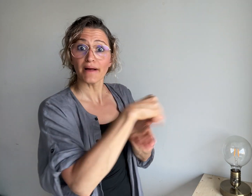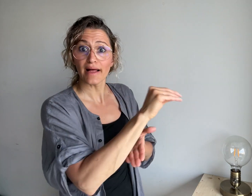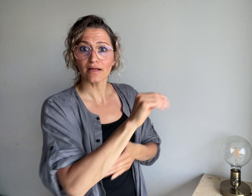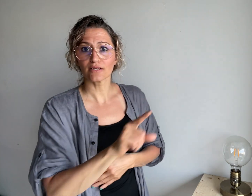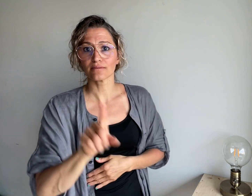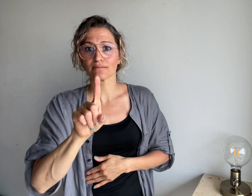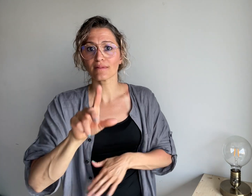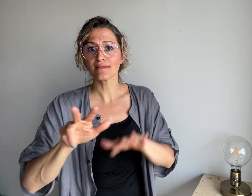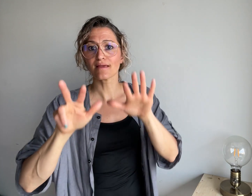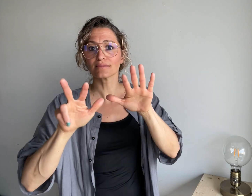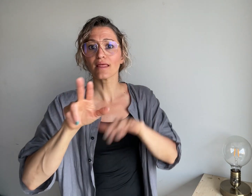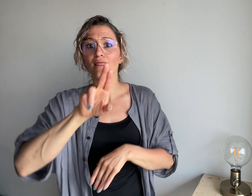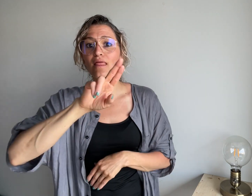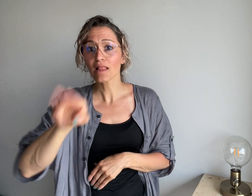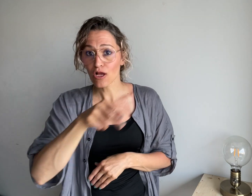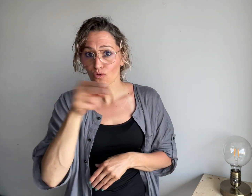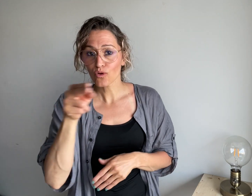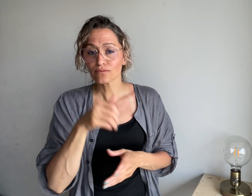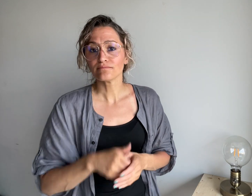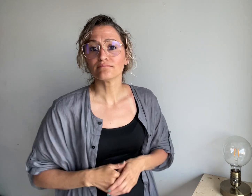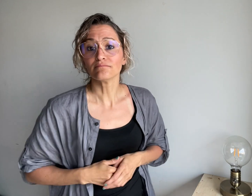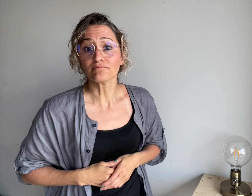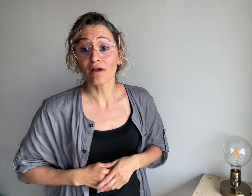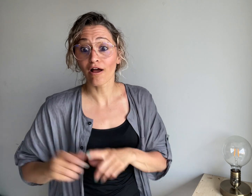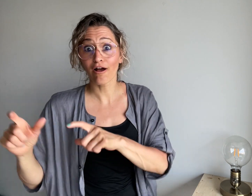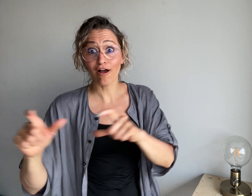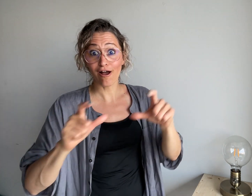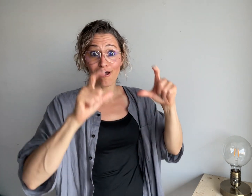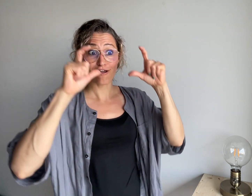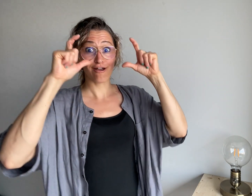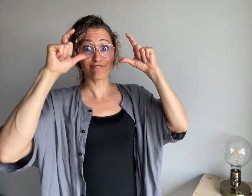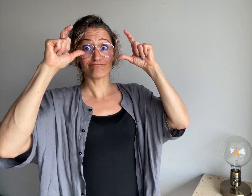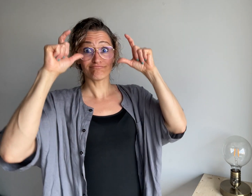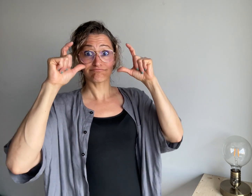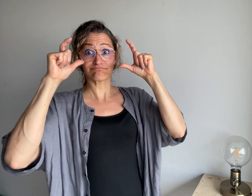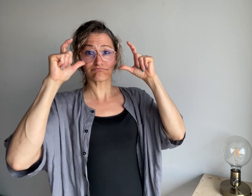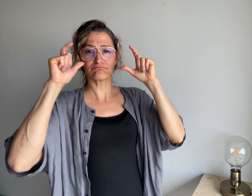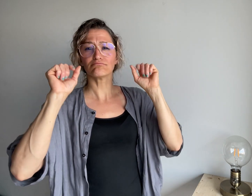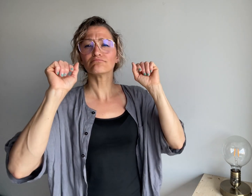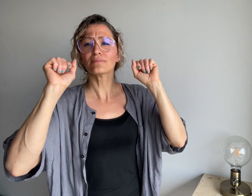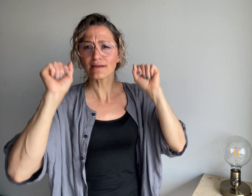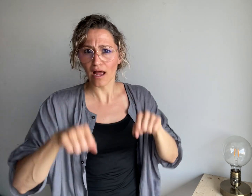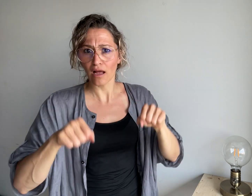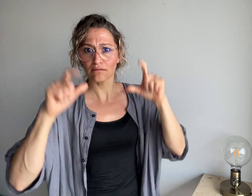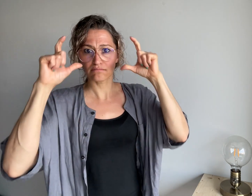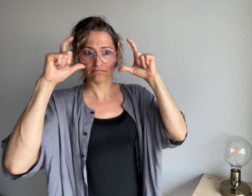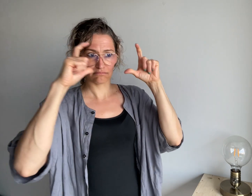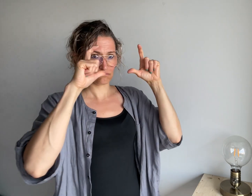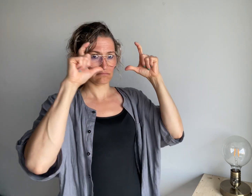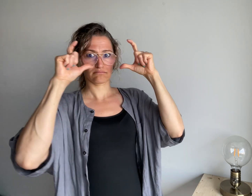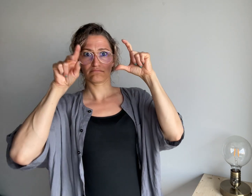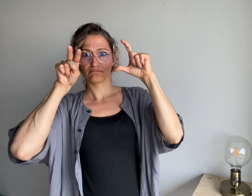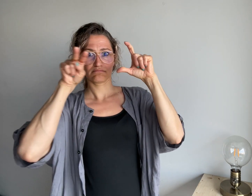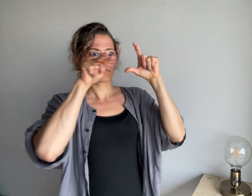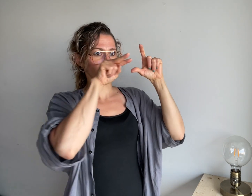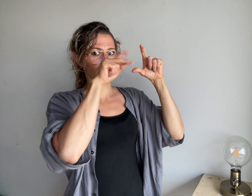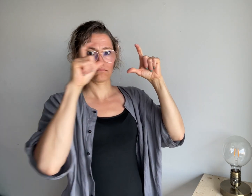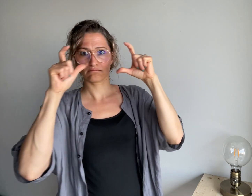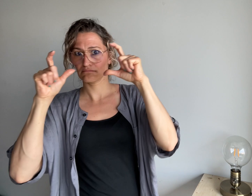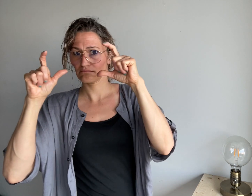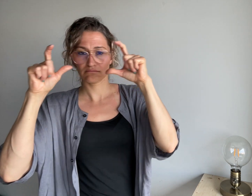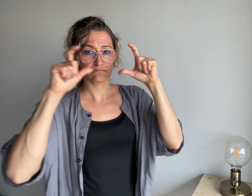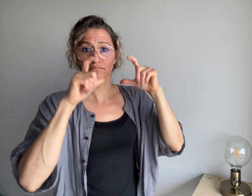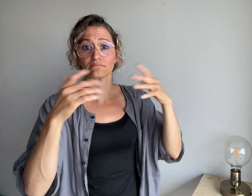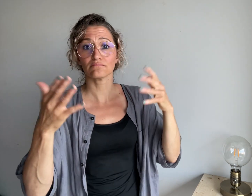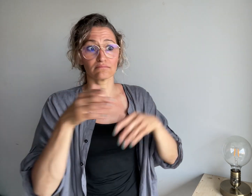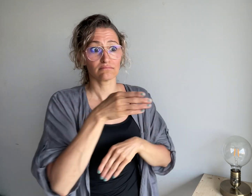of 18 euros. Wearers will be able to “virtually” move around